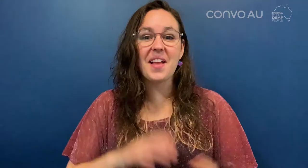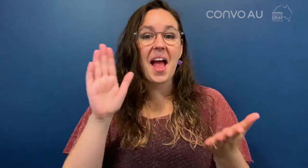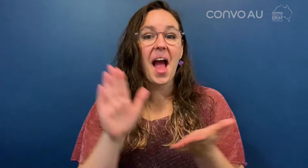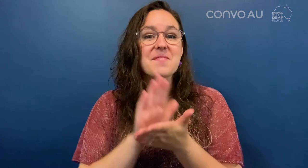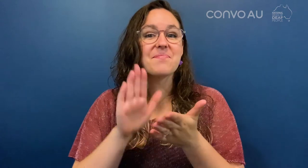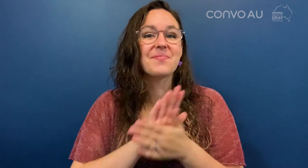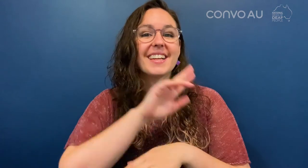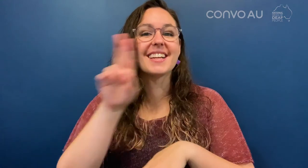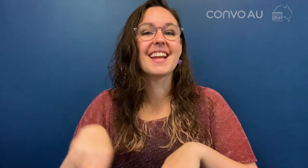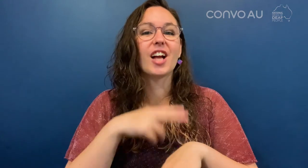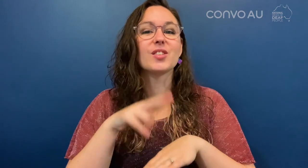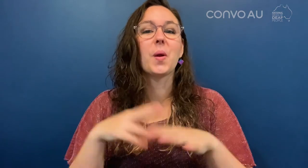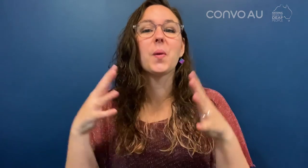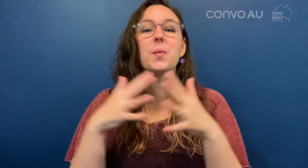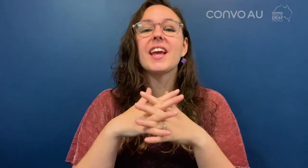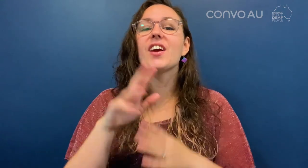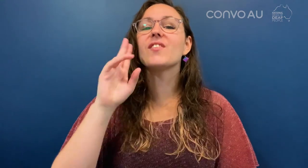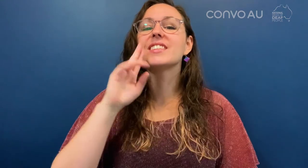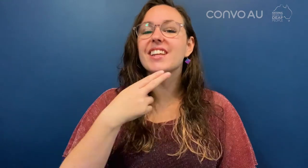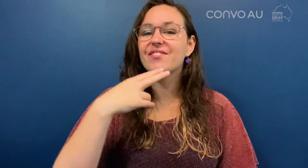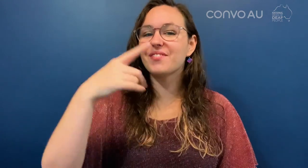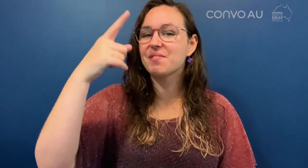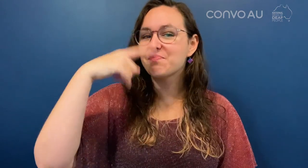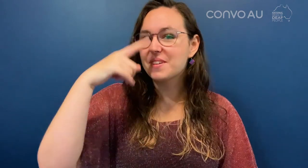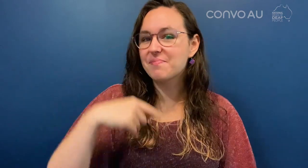Happy National Week of Deaf People.